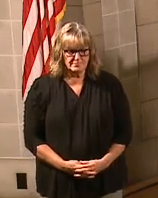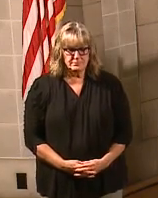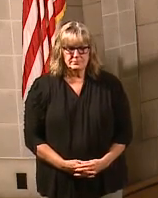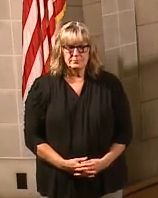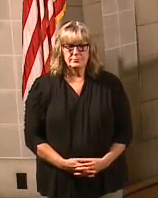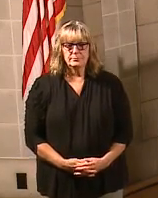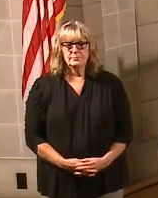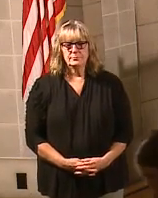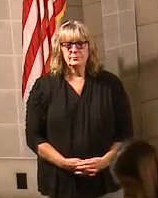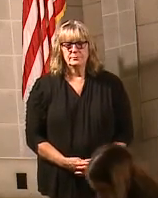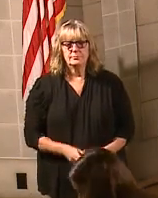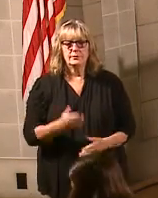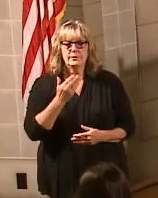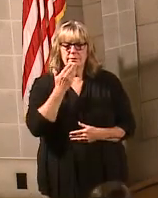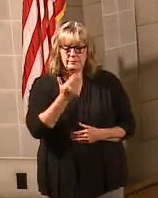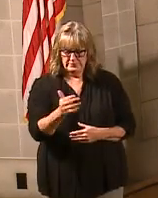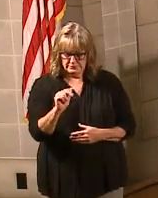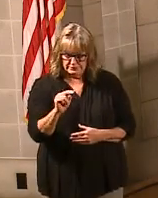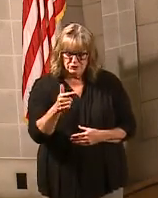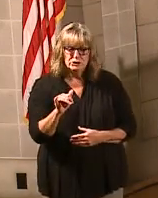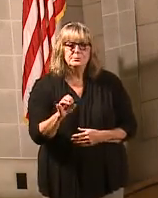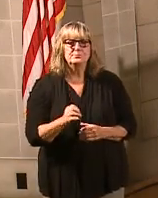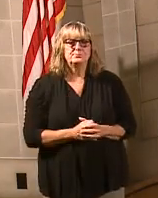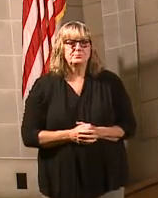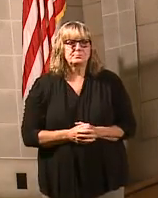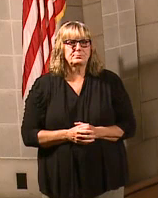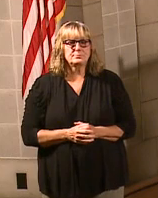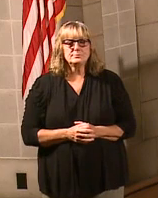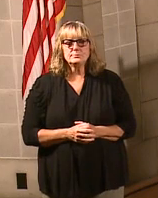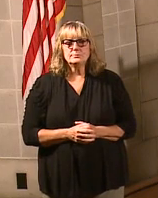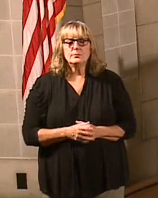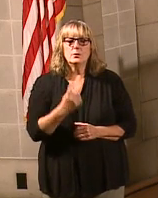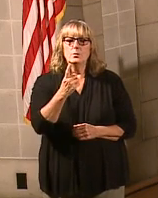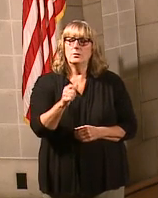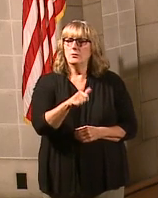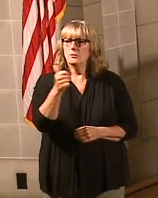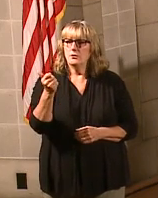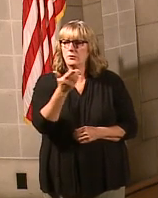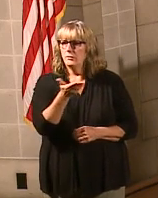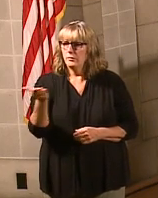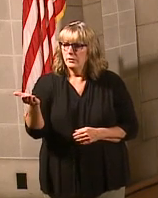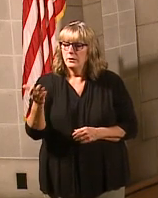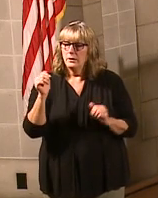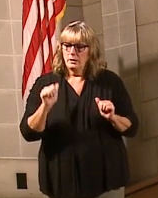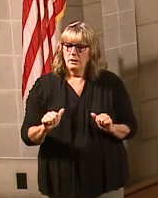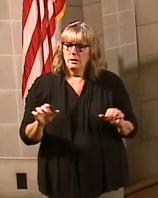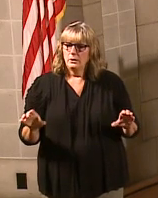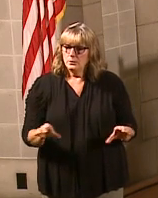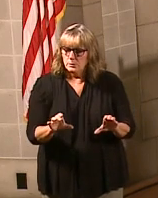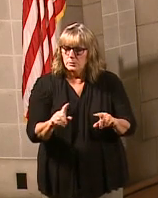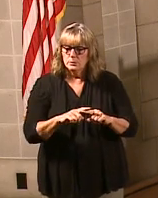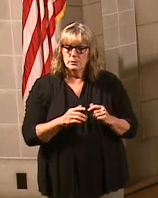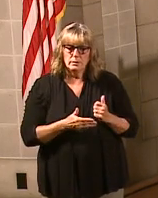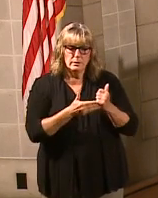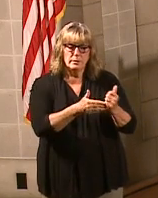IN THE HEALTH CARE CONTINUUM.